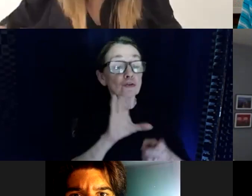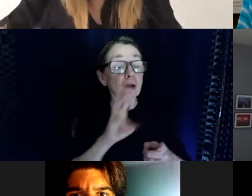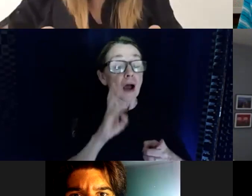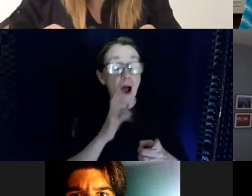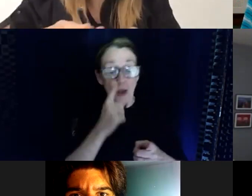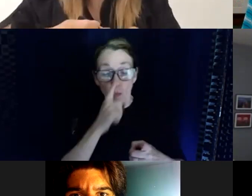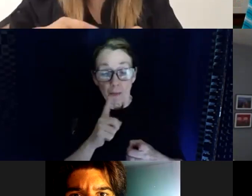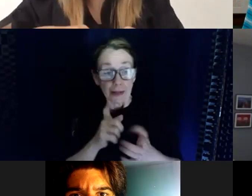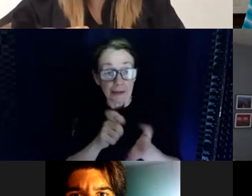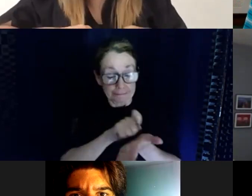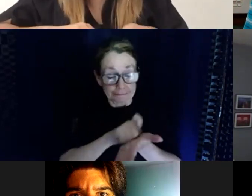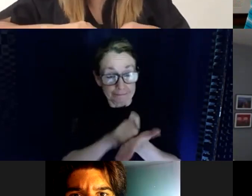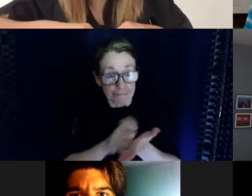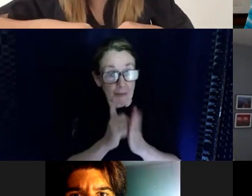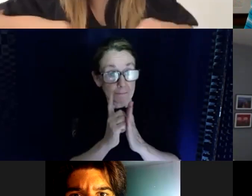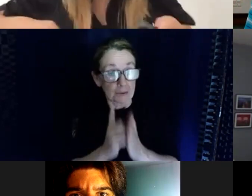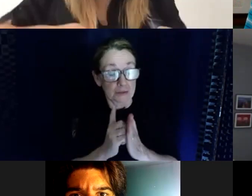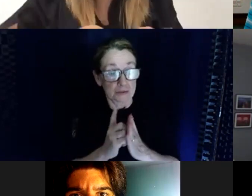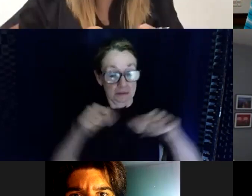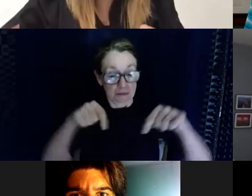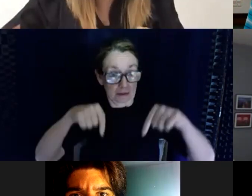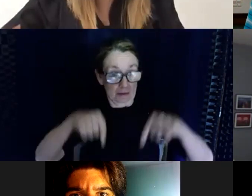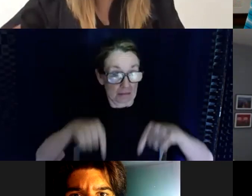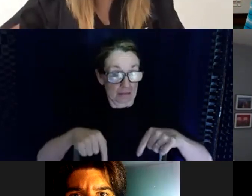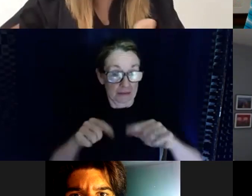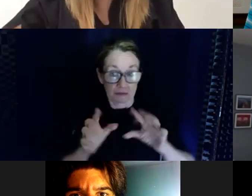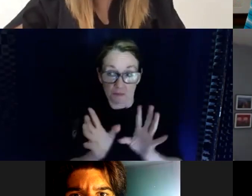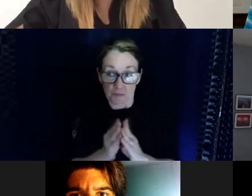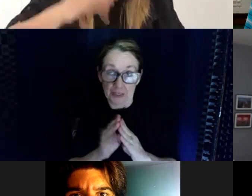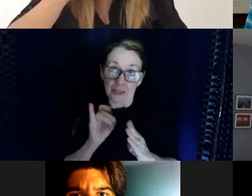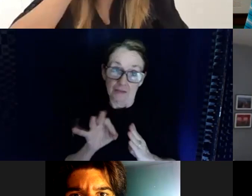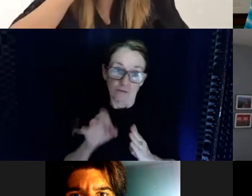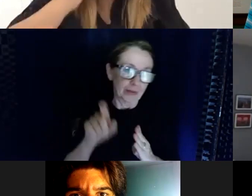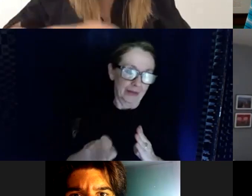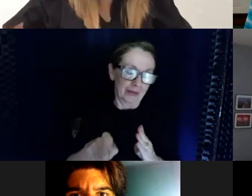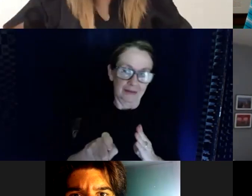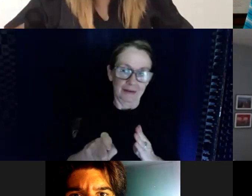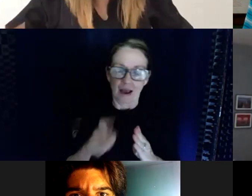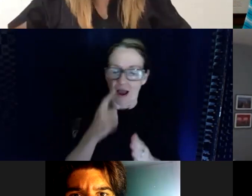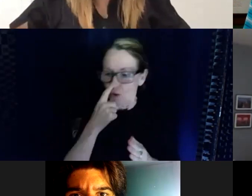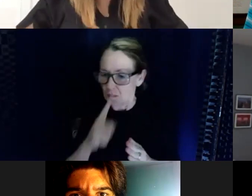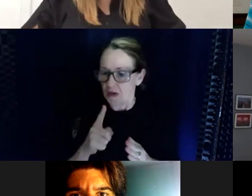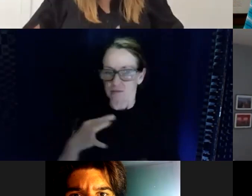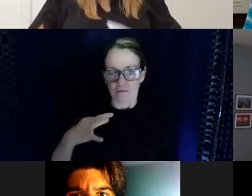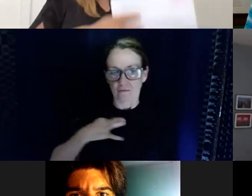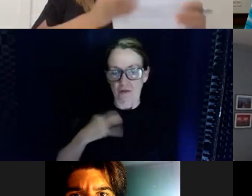I HAVE THE SAME BACKGROUND, I COULDN'T TELL IF IT WAS MY COMPUTER OR HIS.